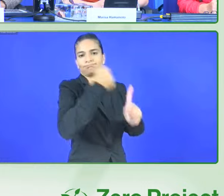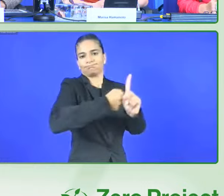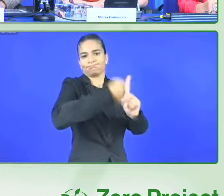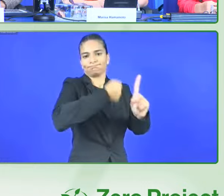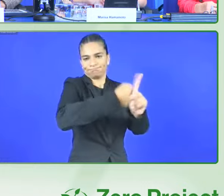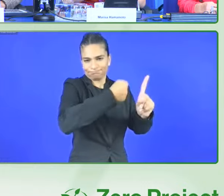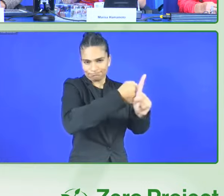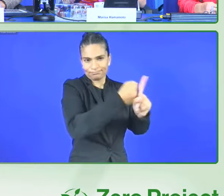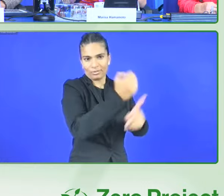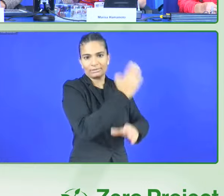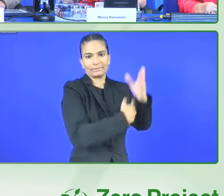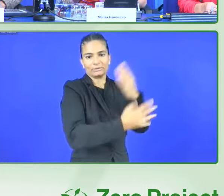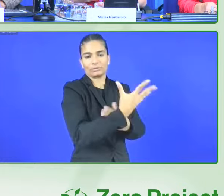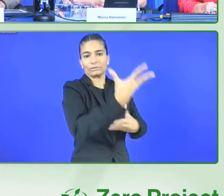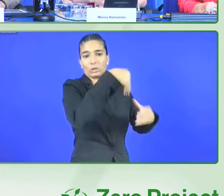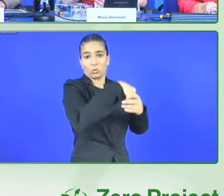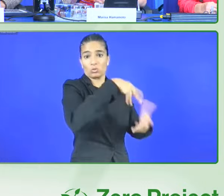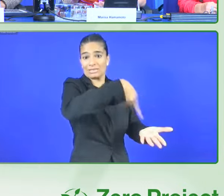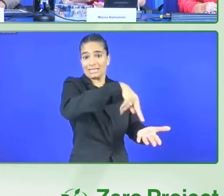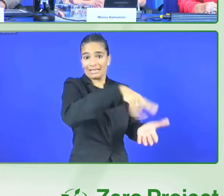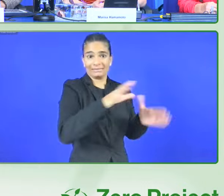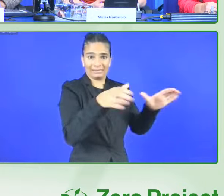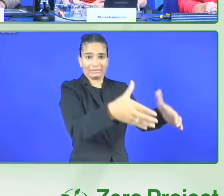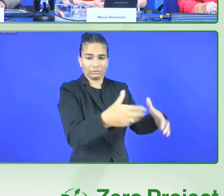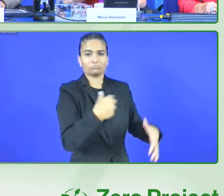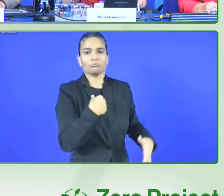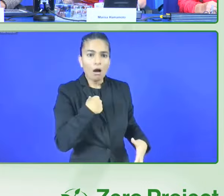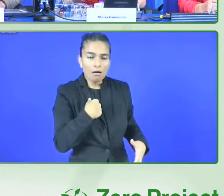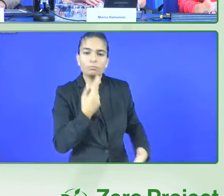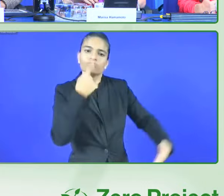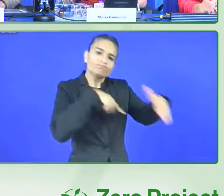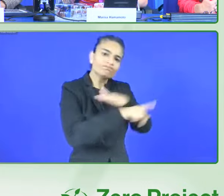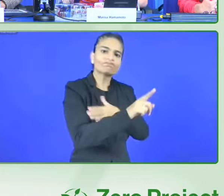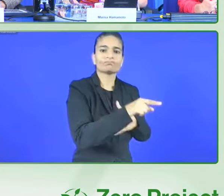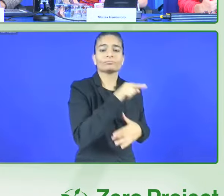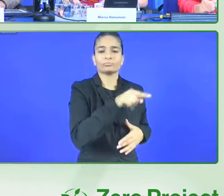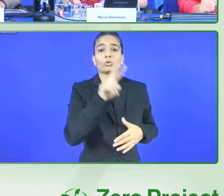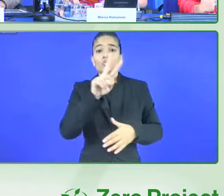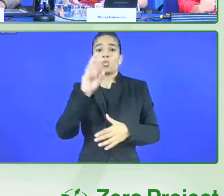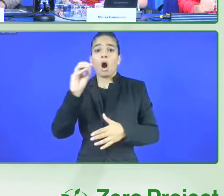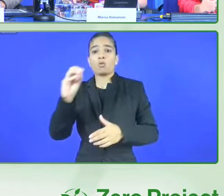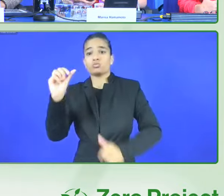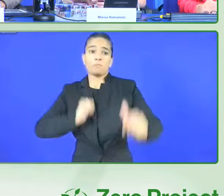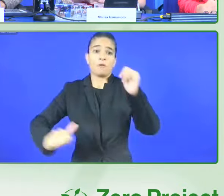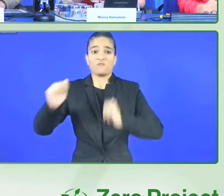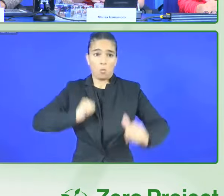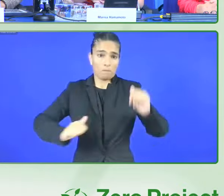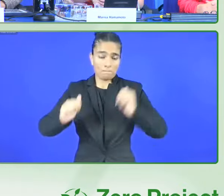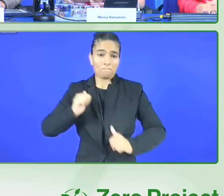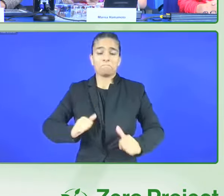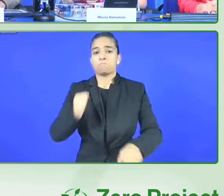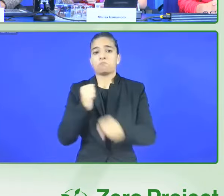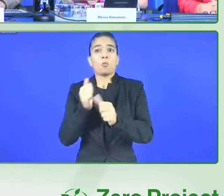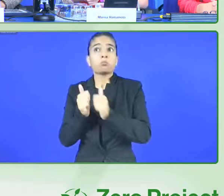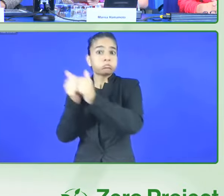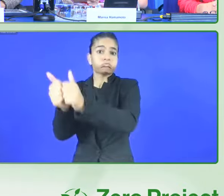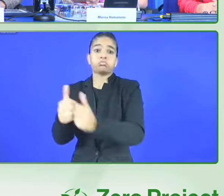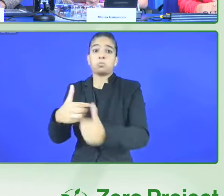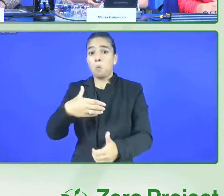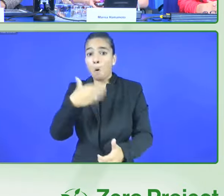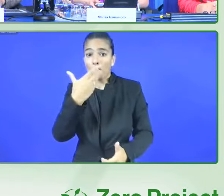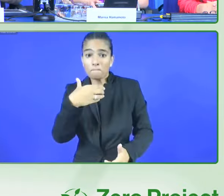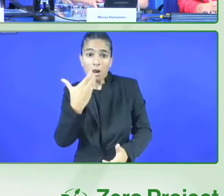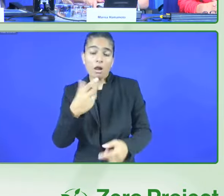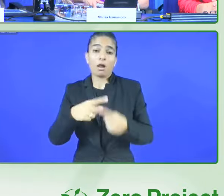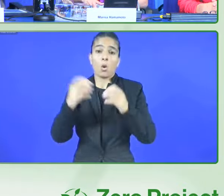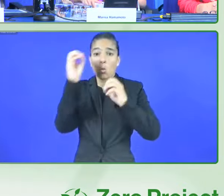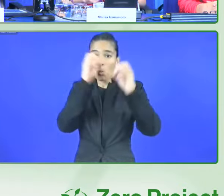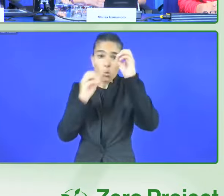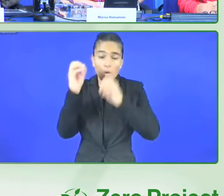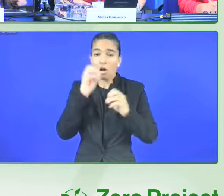Now, we will approach the main content of our session, the speakers and representatives